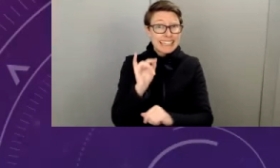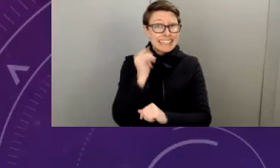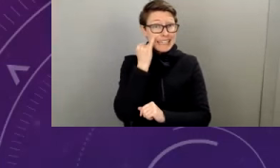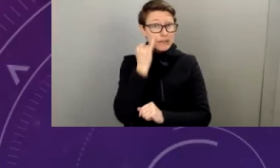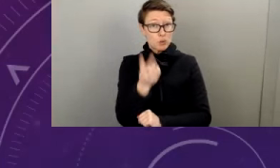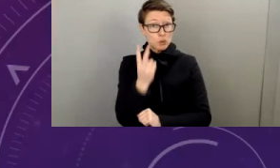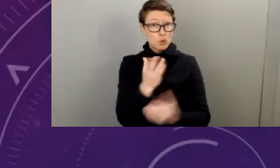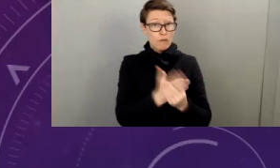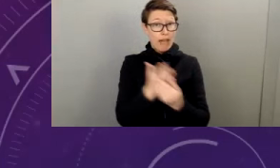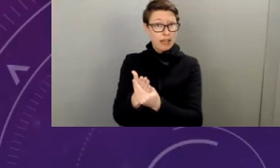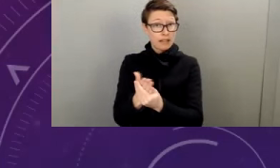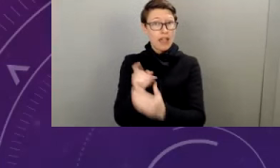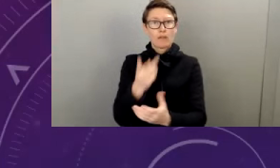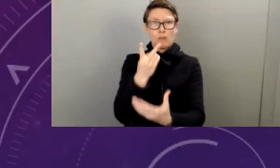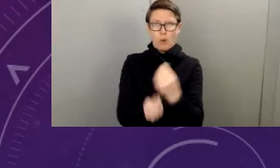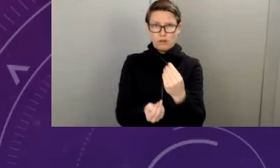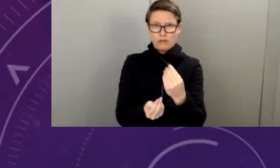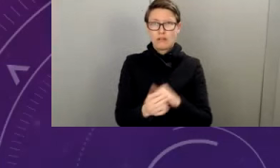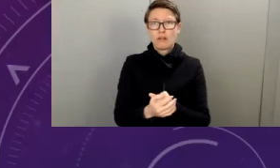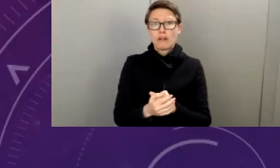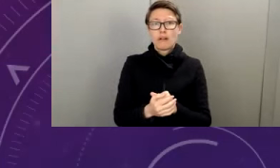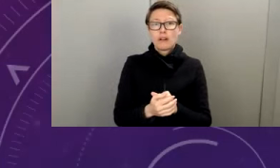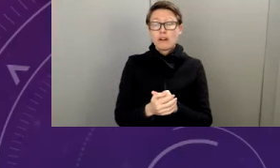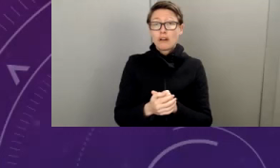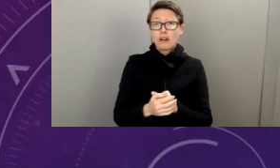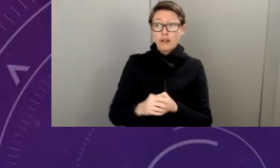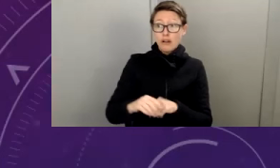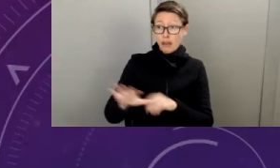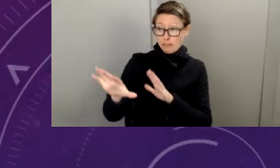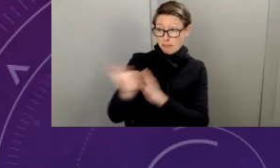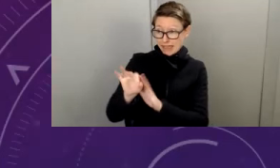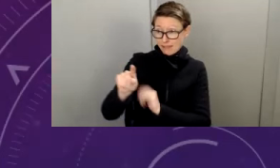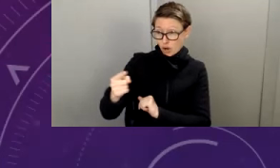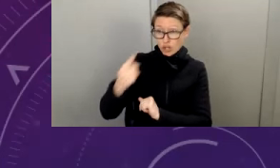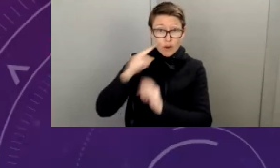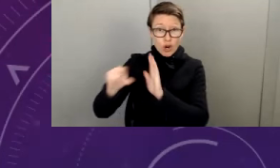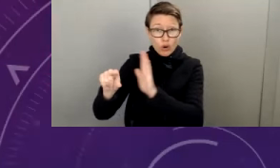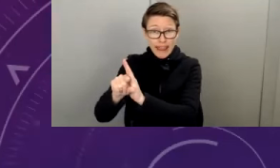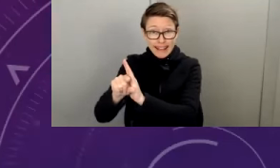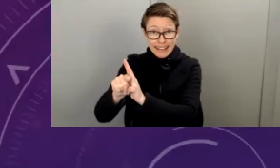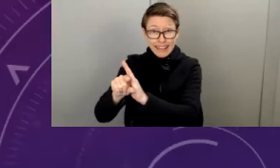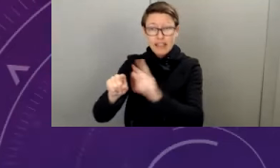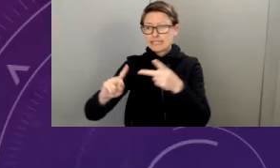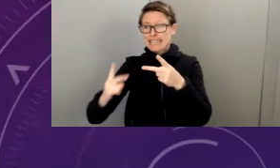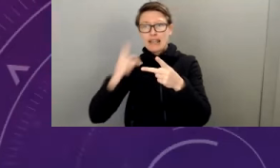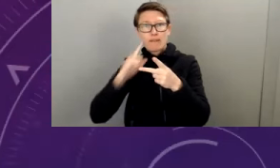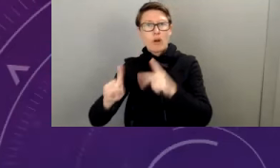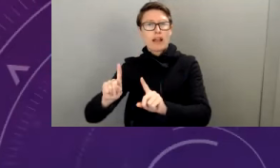so you're going to pick the first one for your grades, and the second one's for just the attendance file.